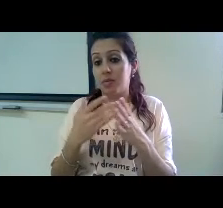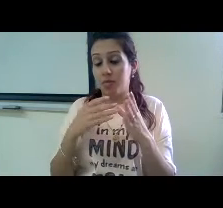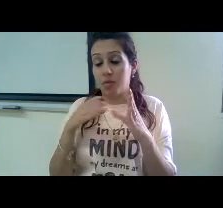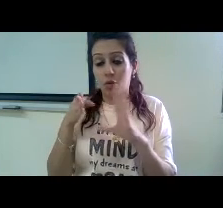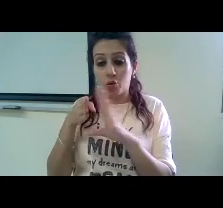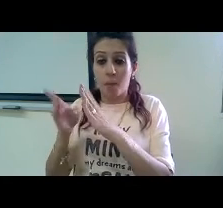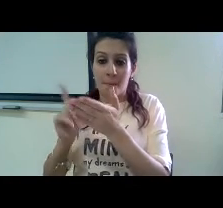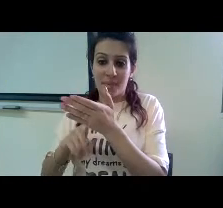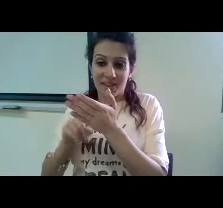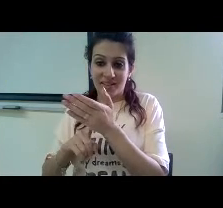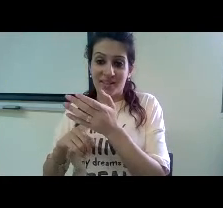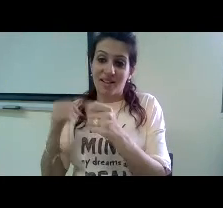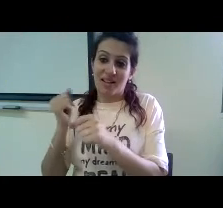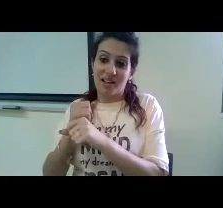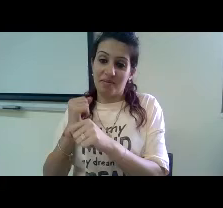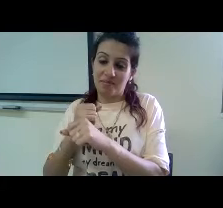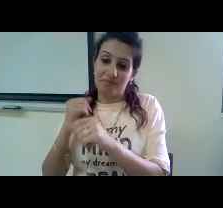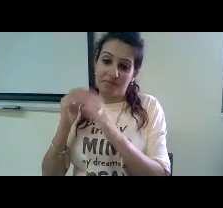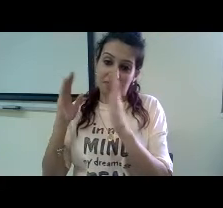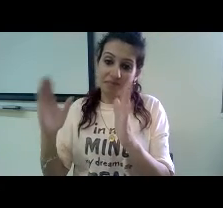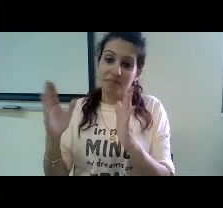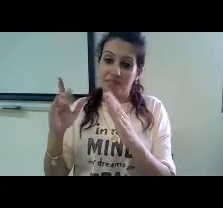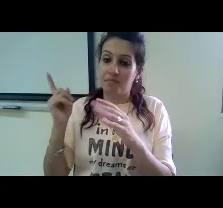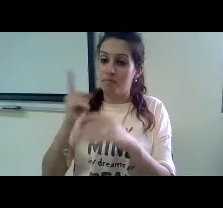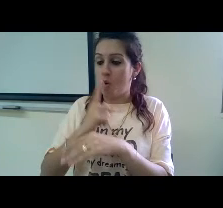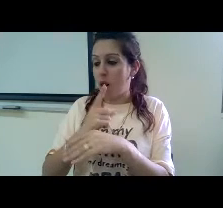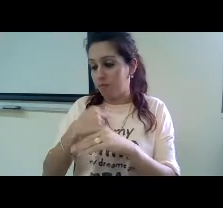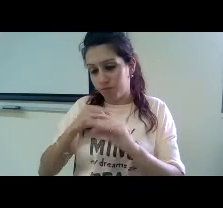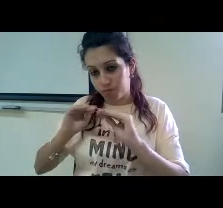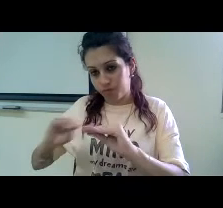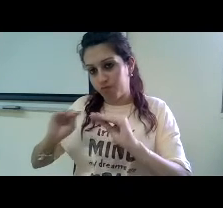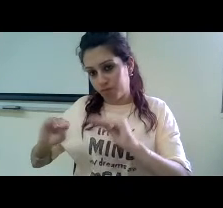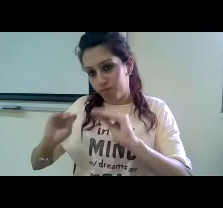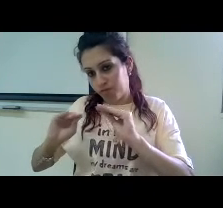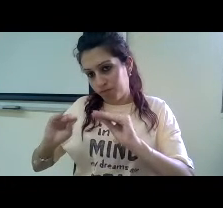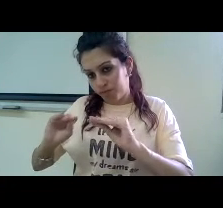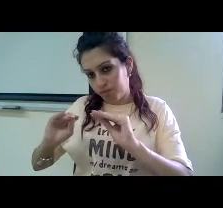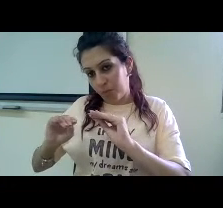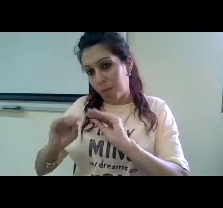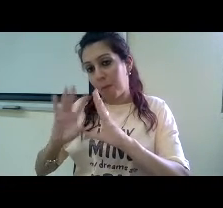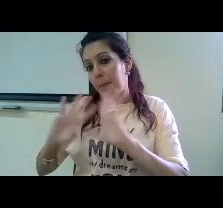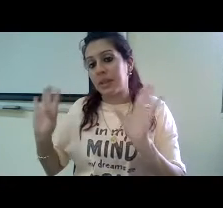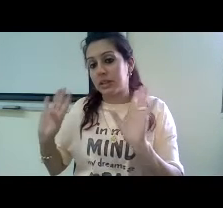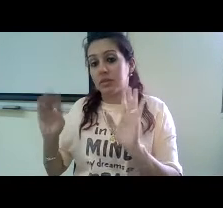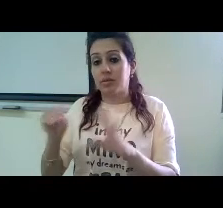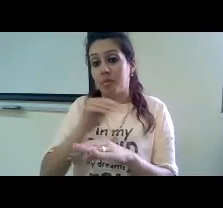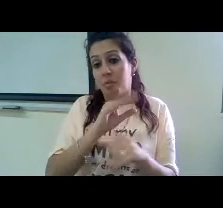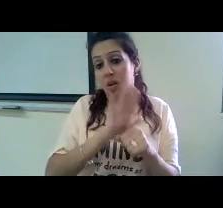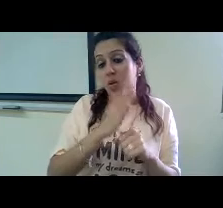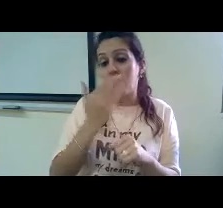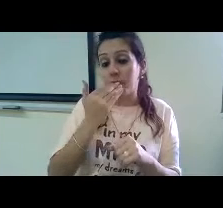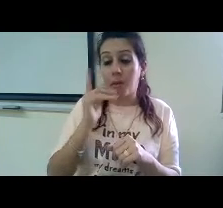to rethink the way schools cooperate with the parents. Next, please.